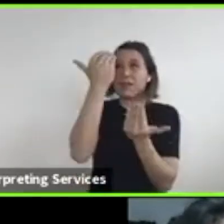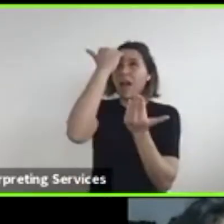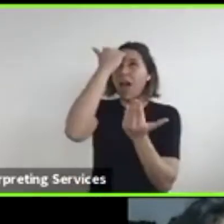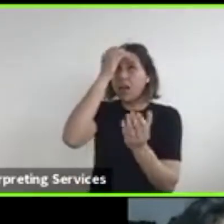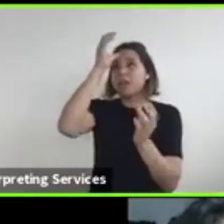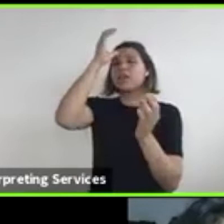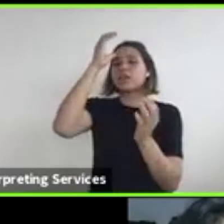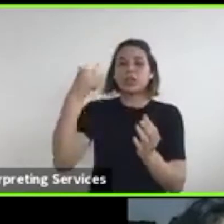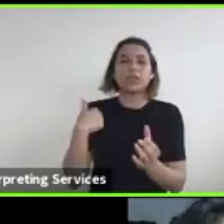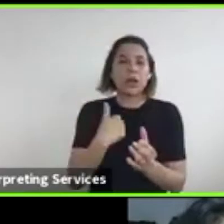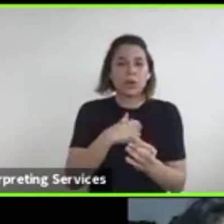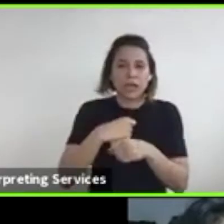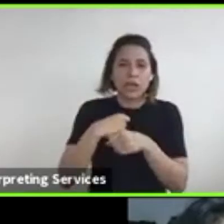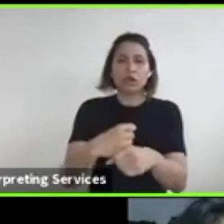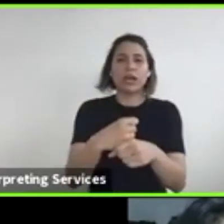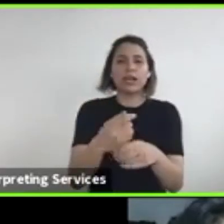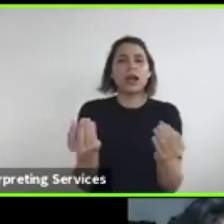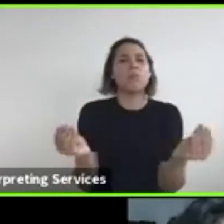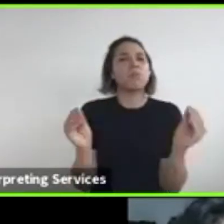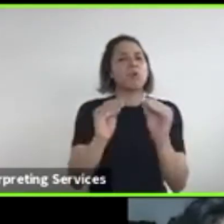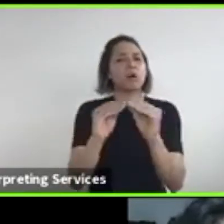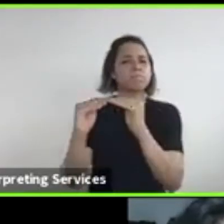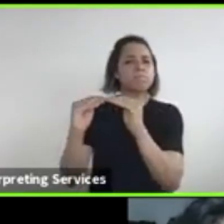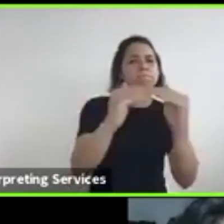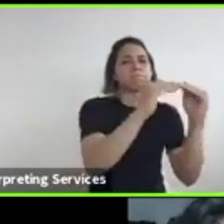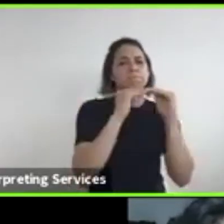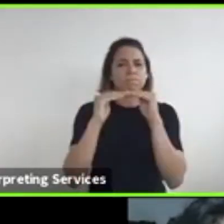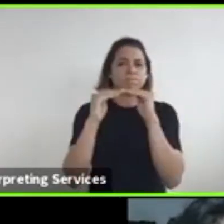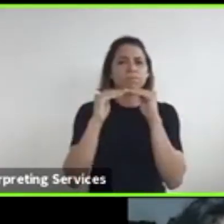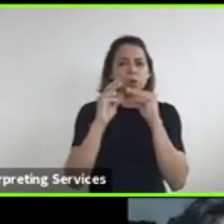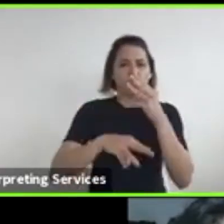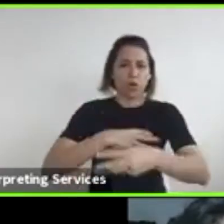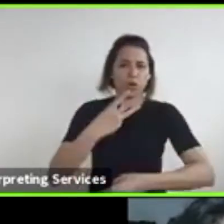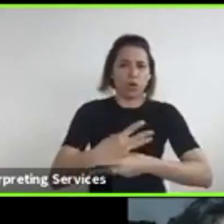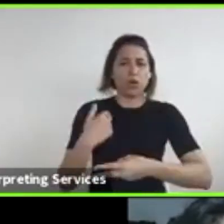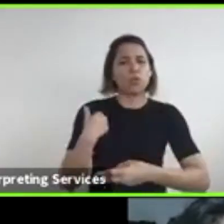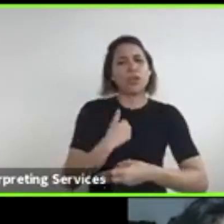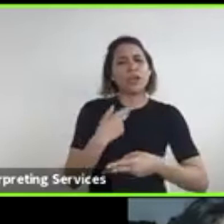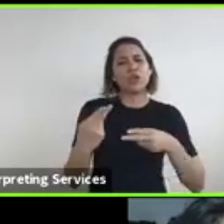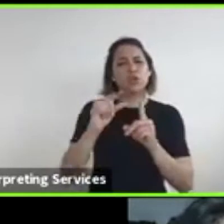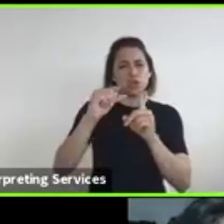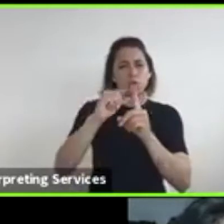THAT IS EQUITABLE. I OFTEN SAY, YOU KNOW WE USE THIS WORD "EQUITY" AND NONE